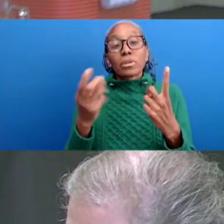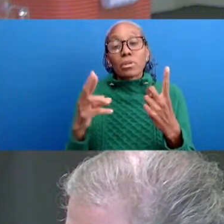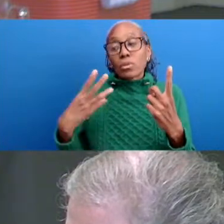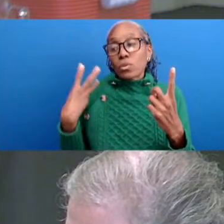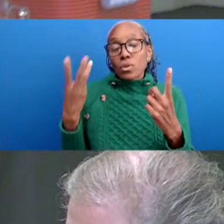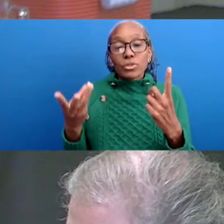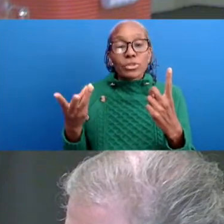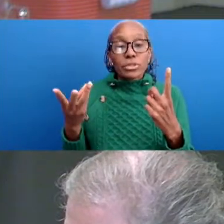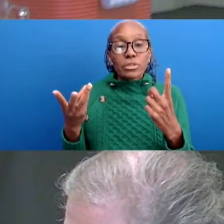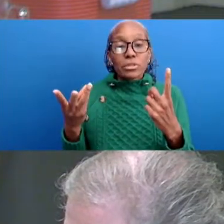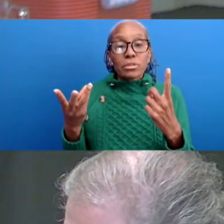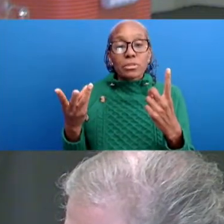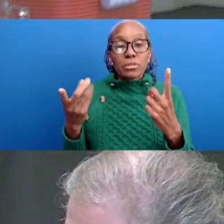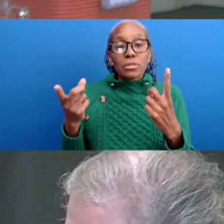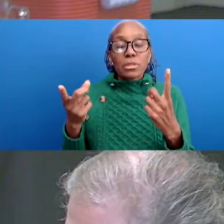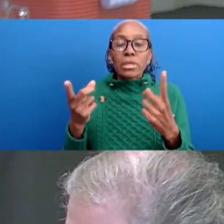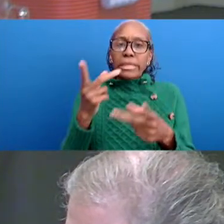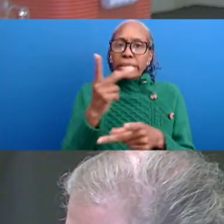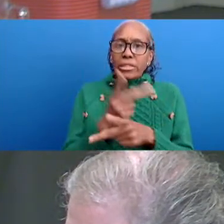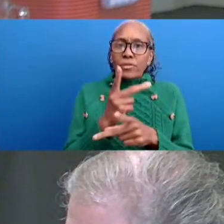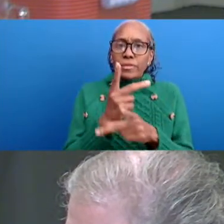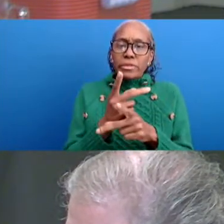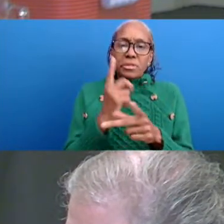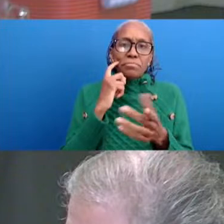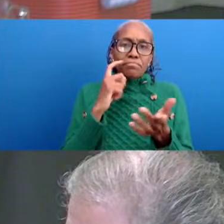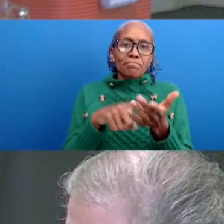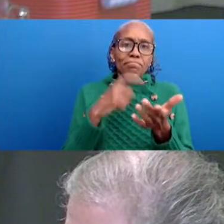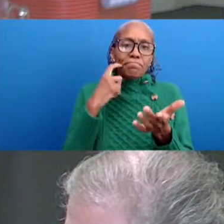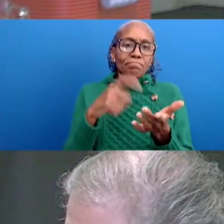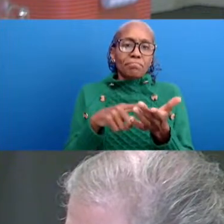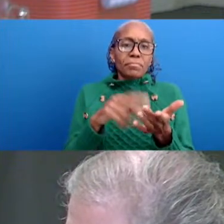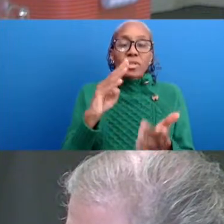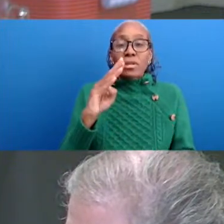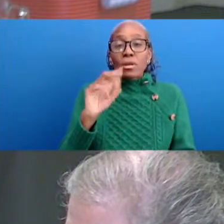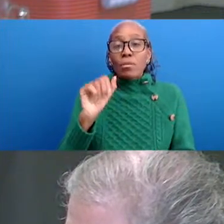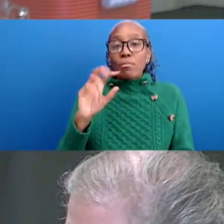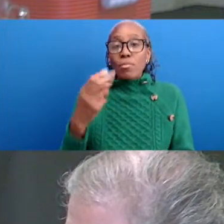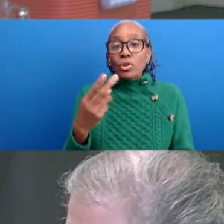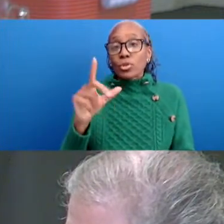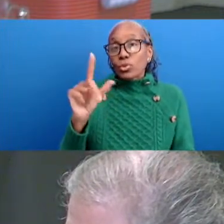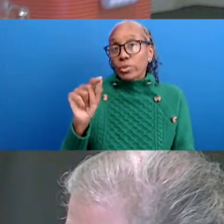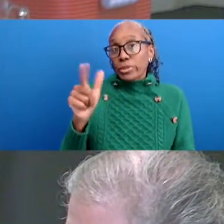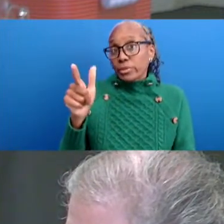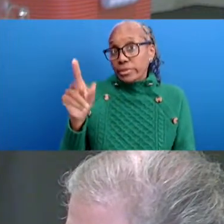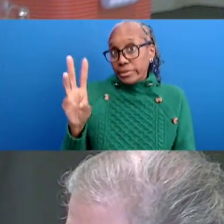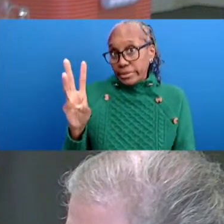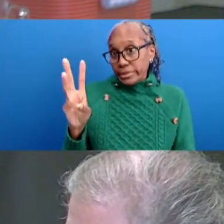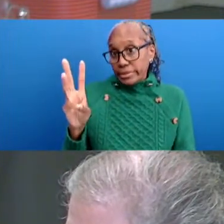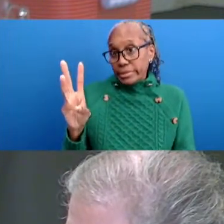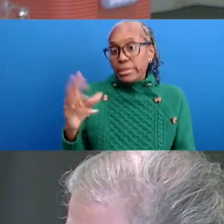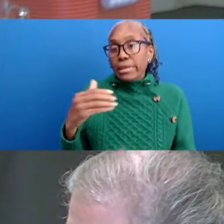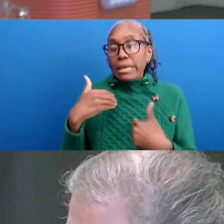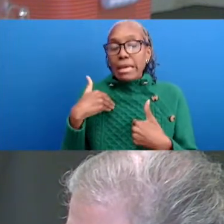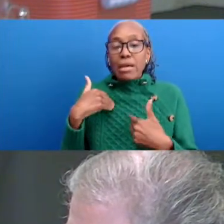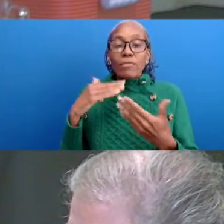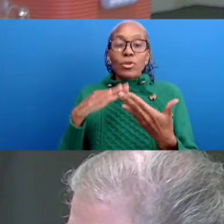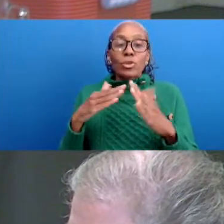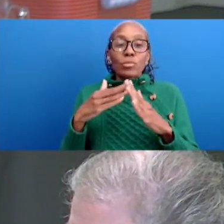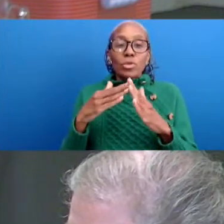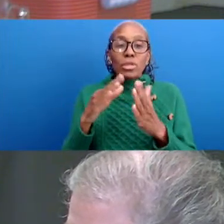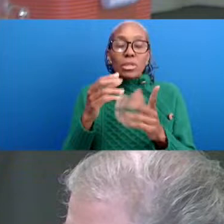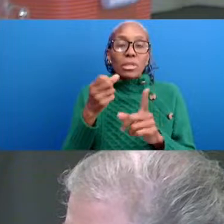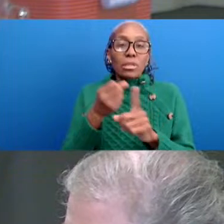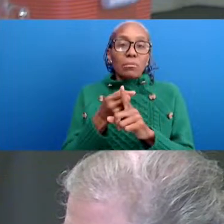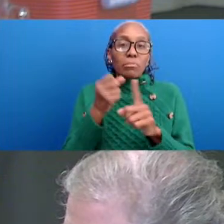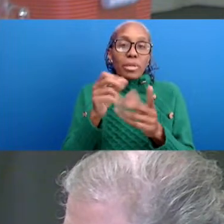OF HIGHLIGHT AND ONE IS DR.